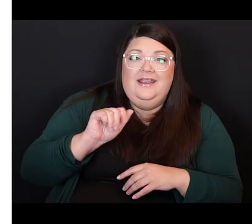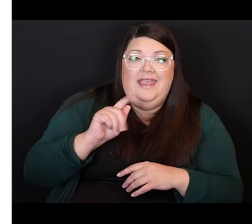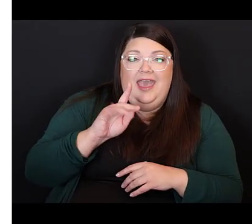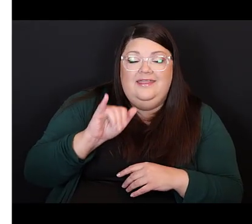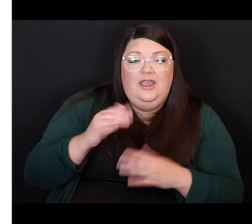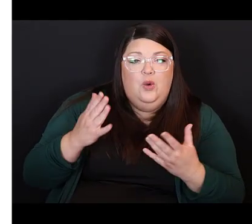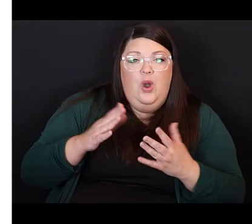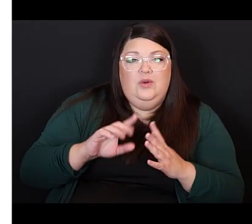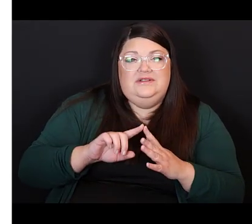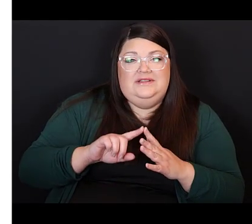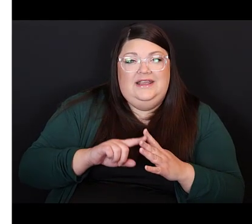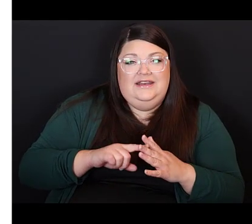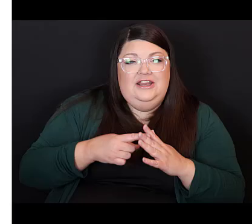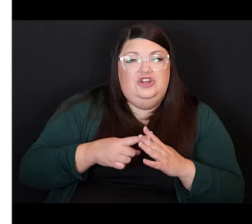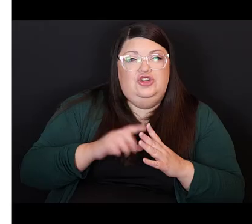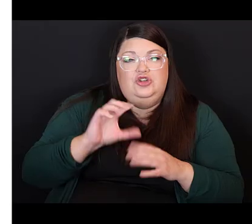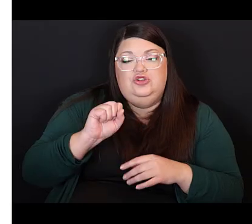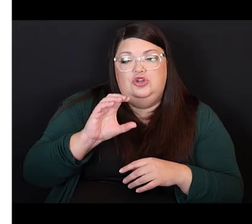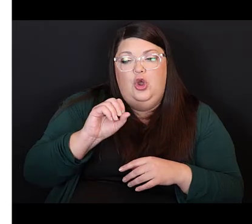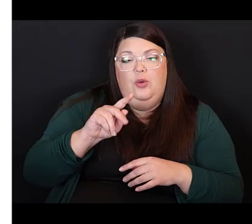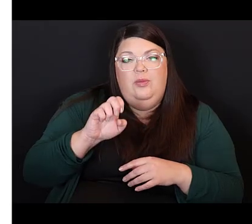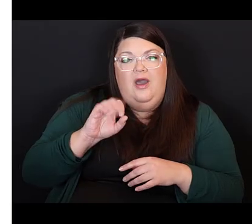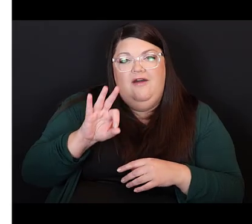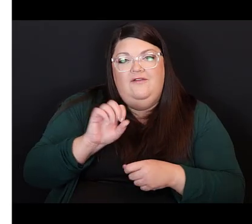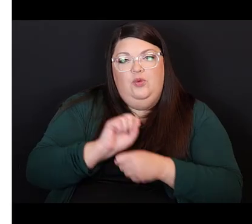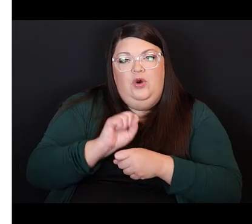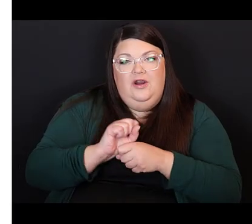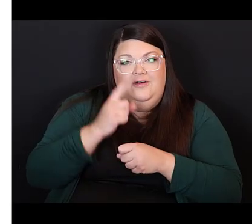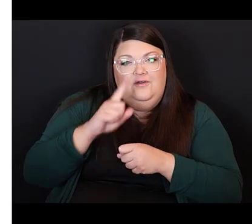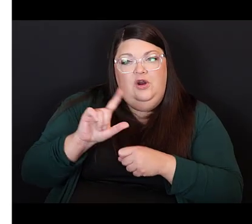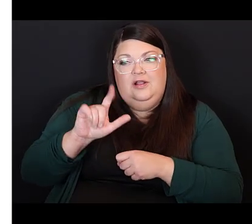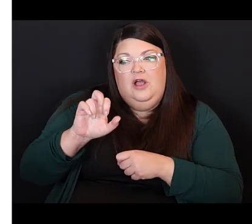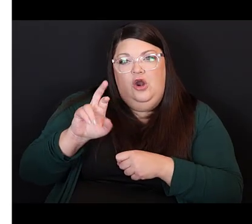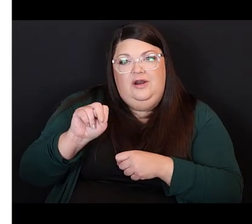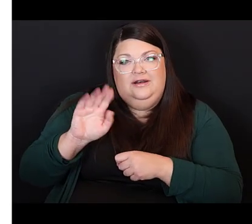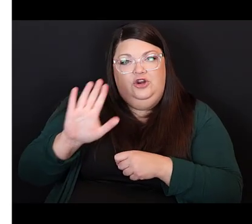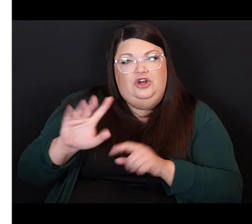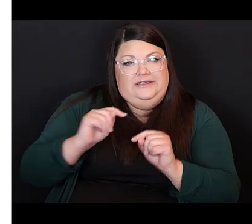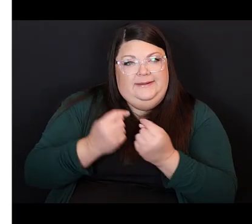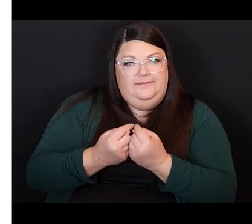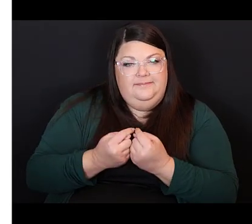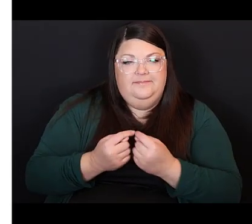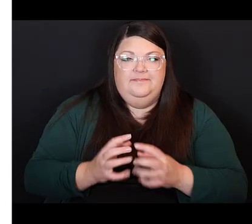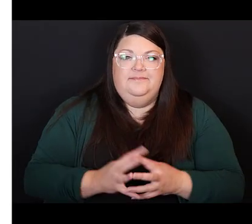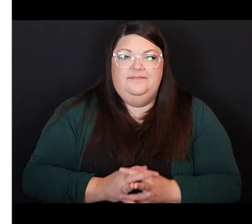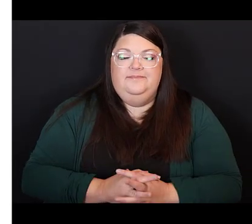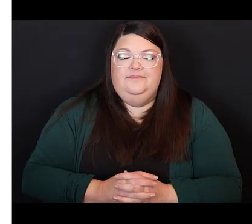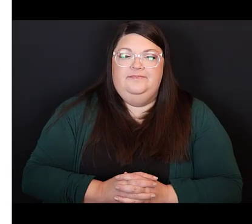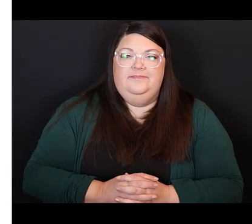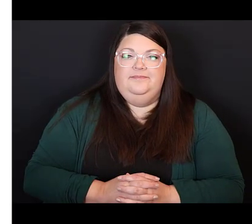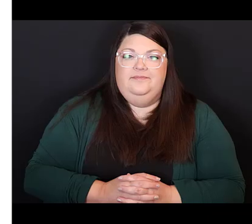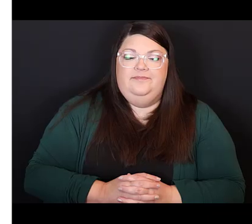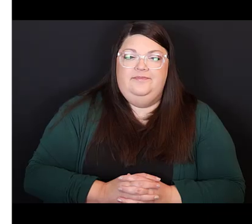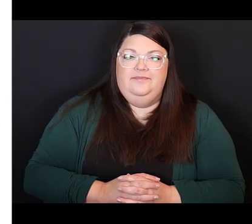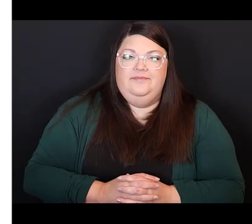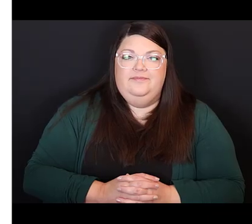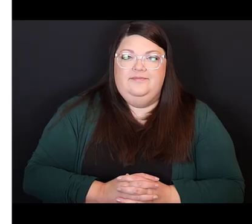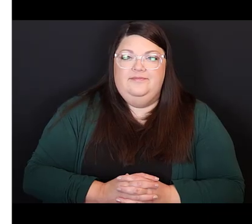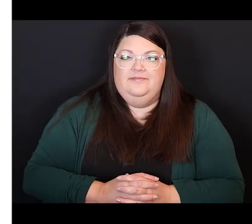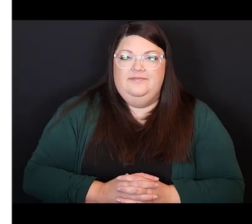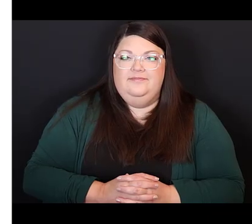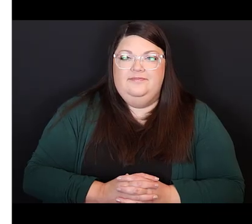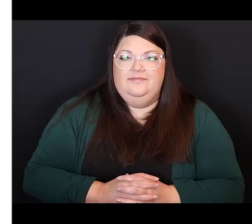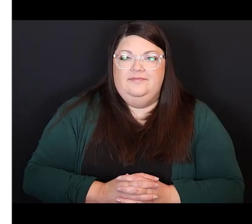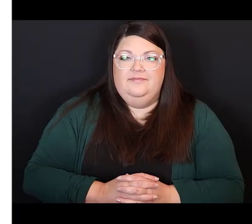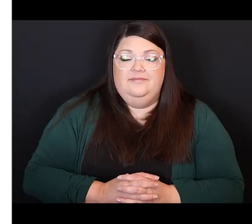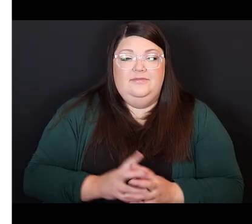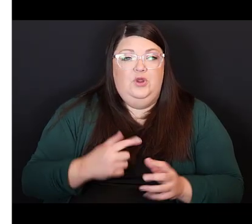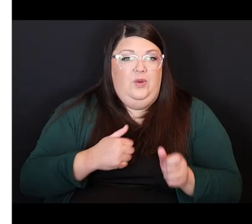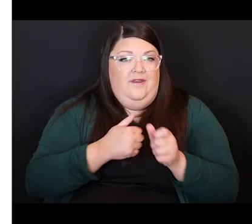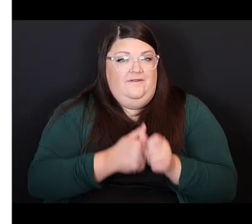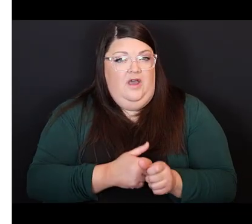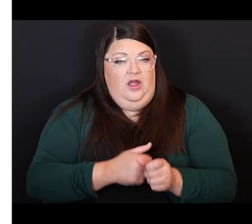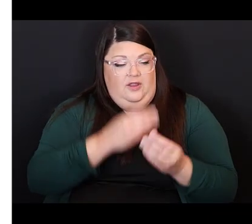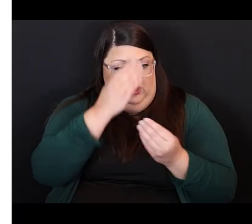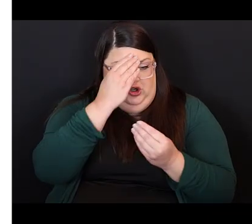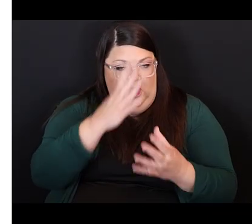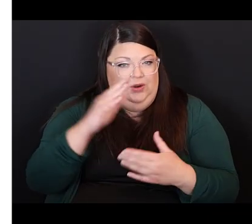the initial scope of work for Lauren and her team? [Kathy Davis] We followed the Notice of Inviting